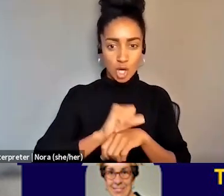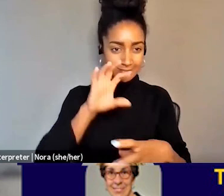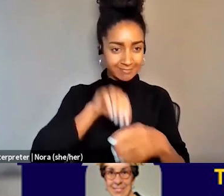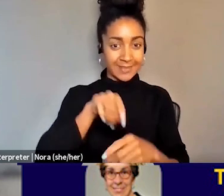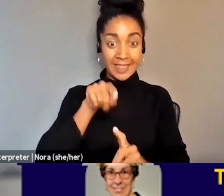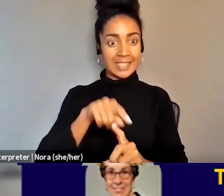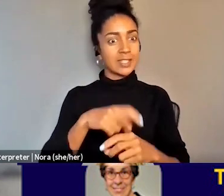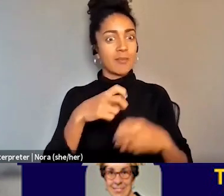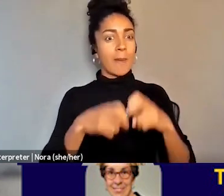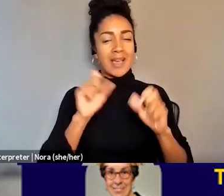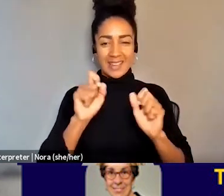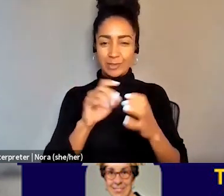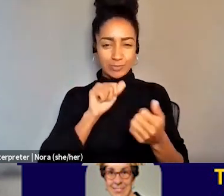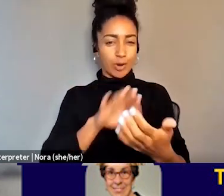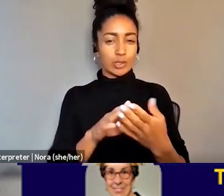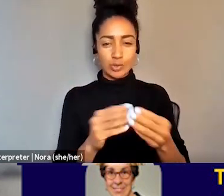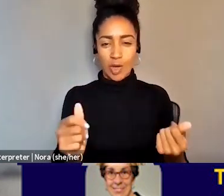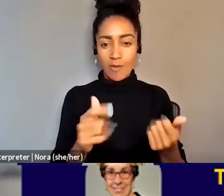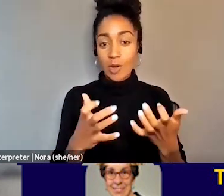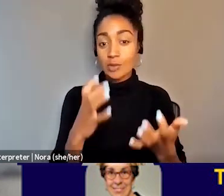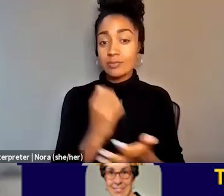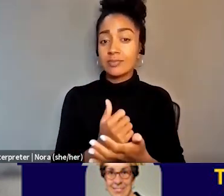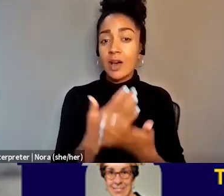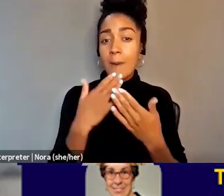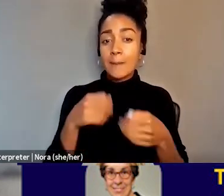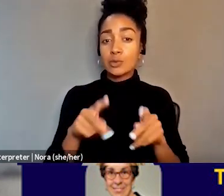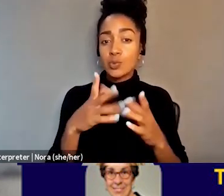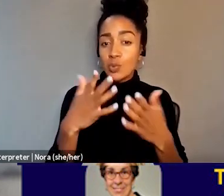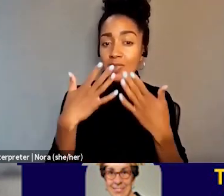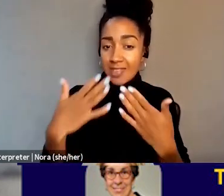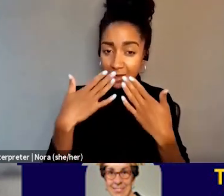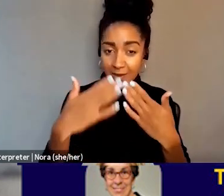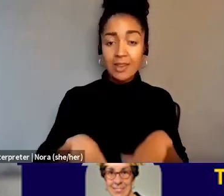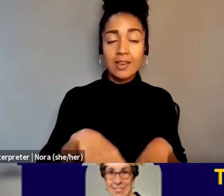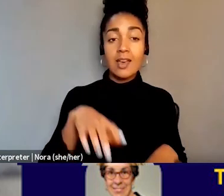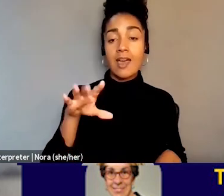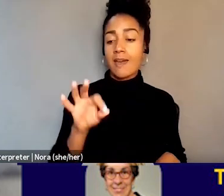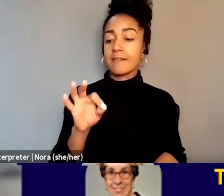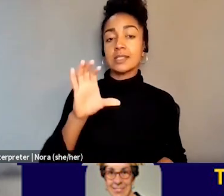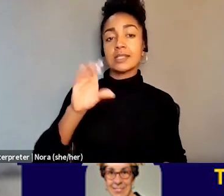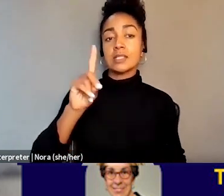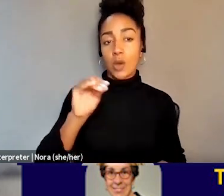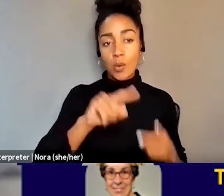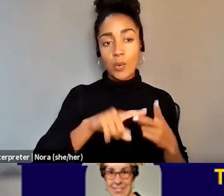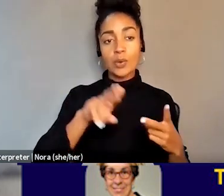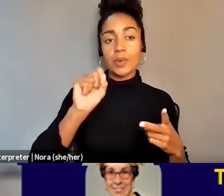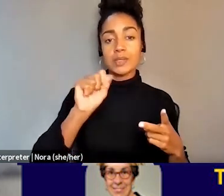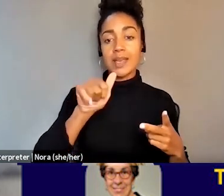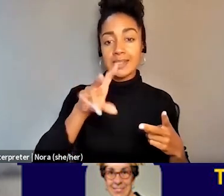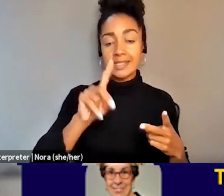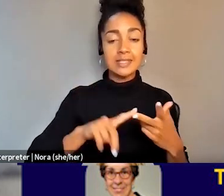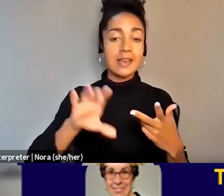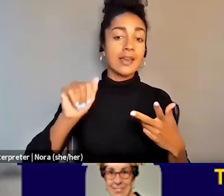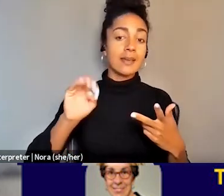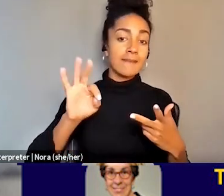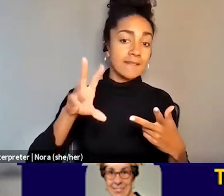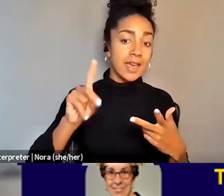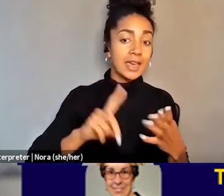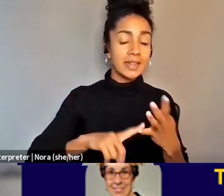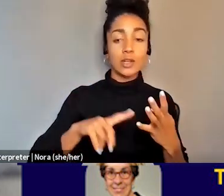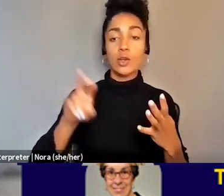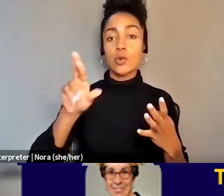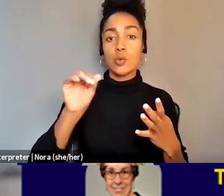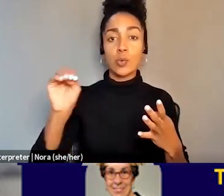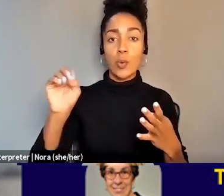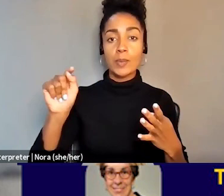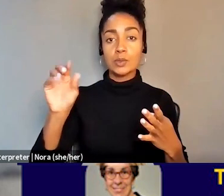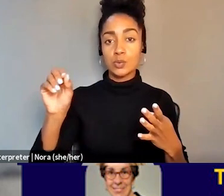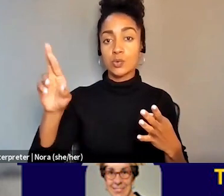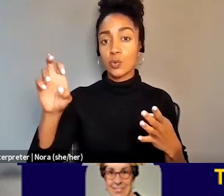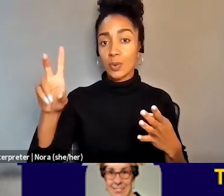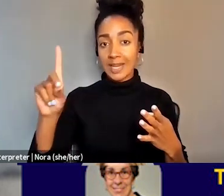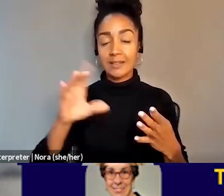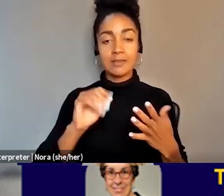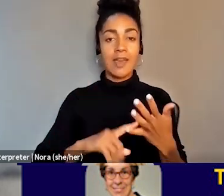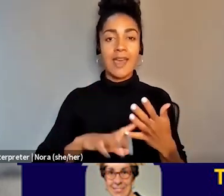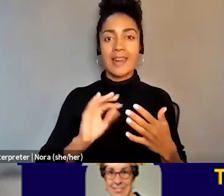our outstanding youth participants Natasha and Duy.